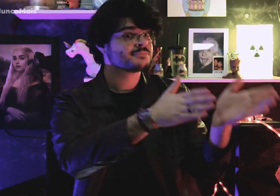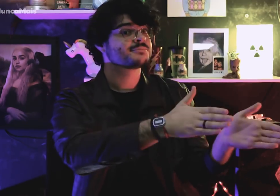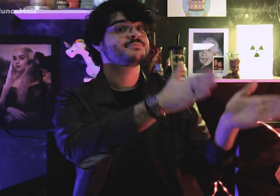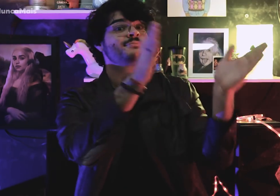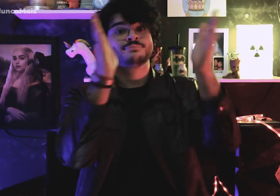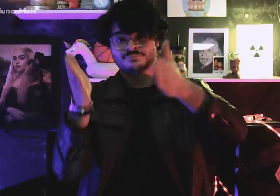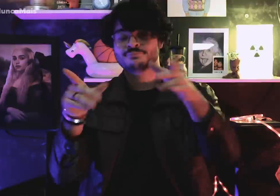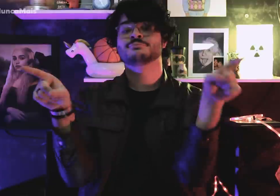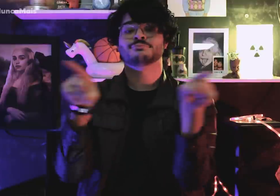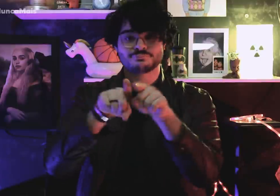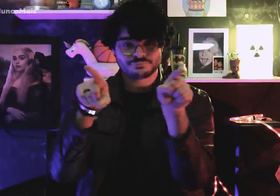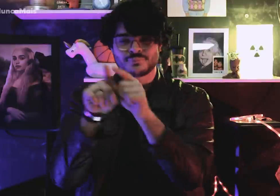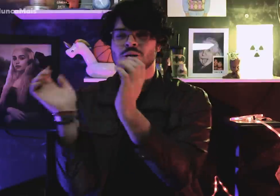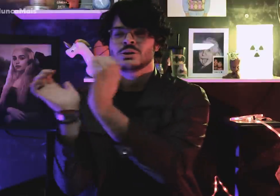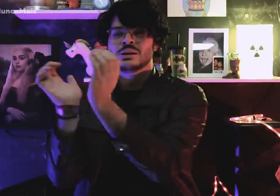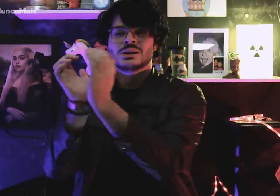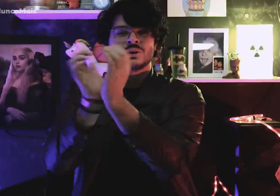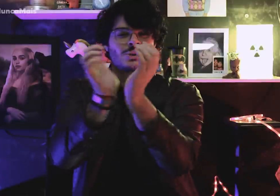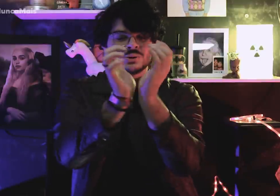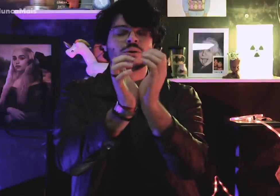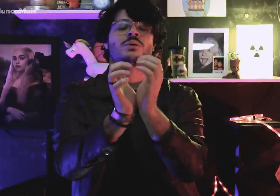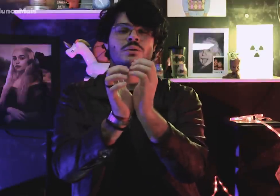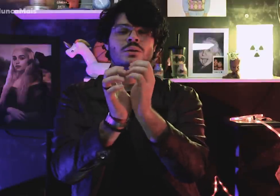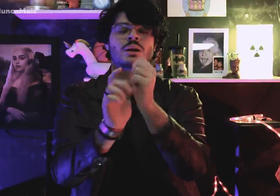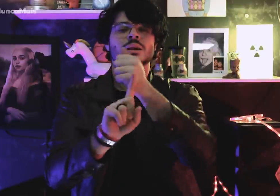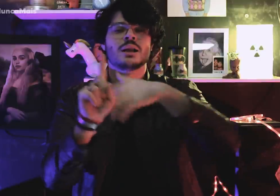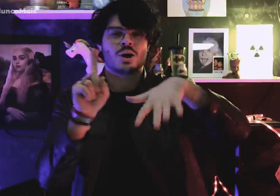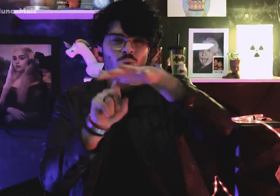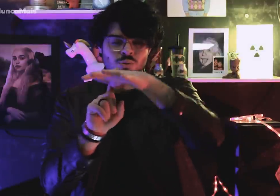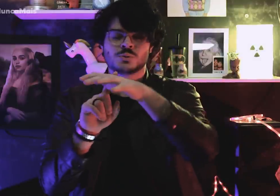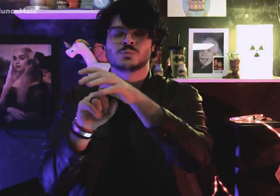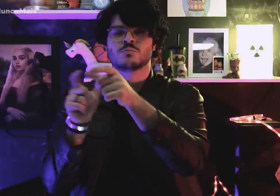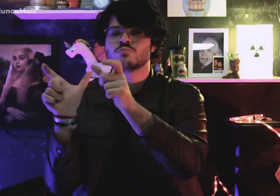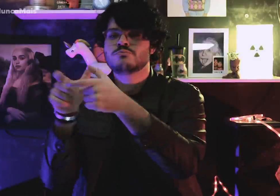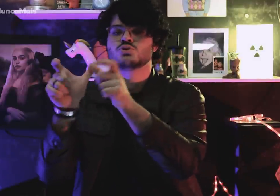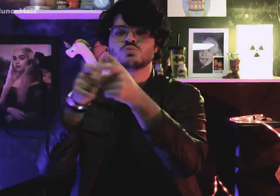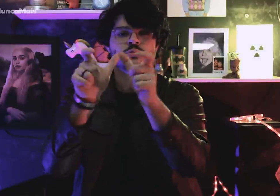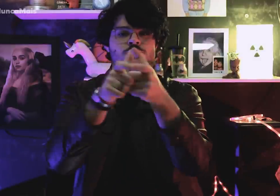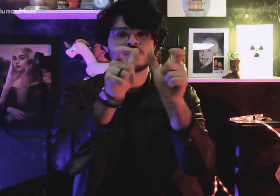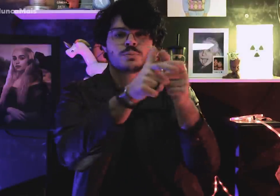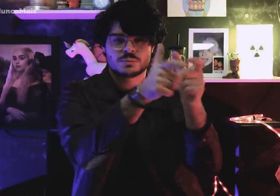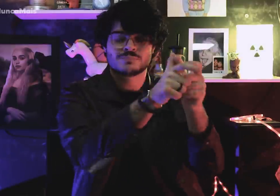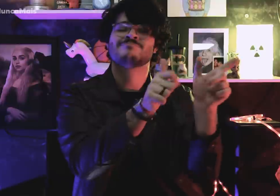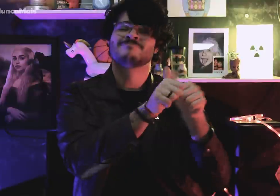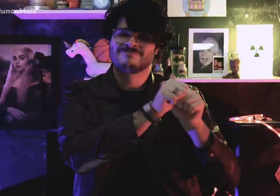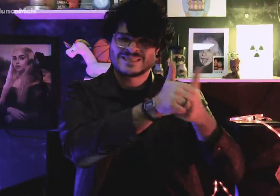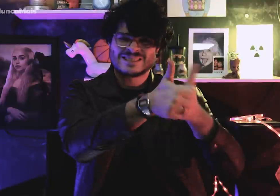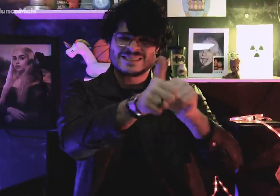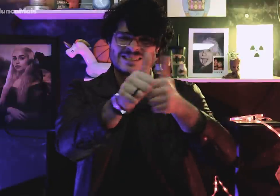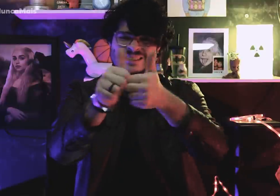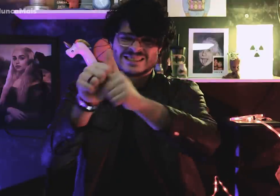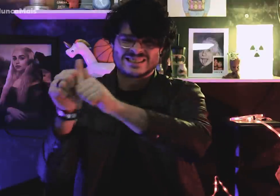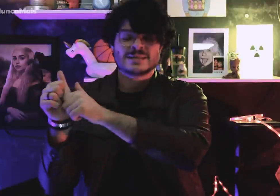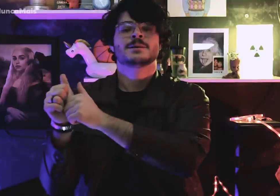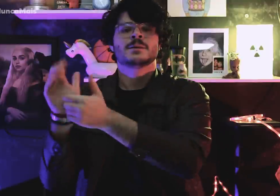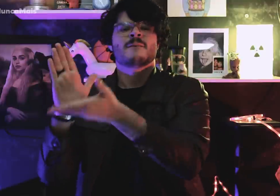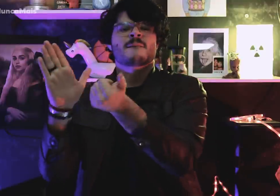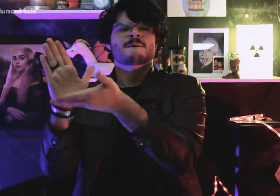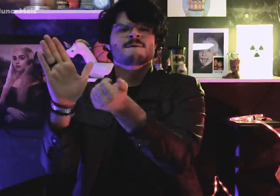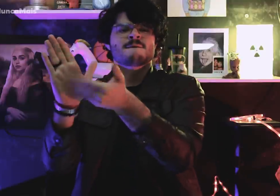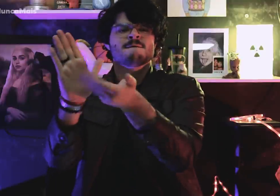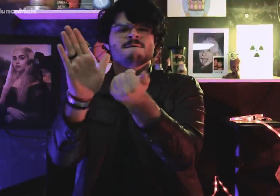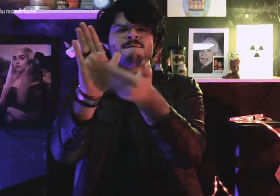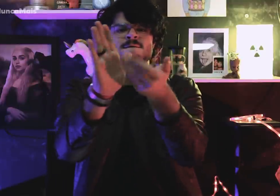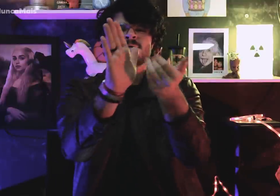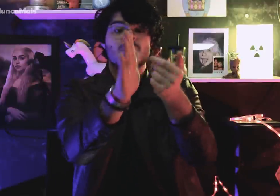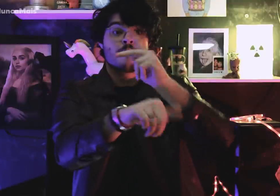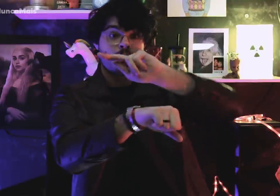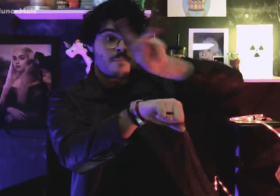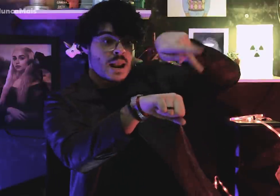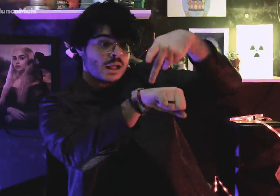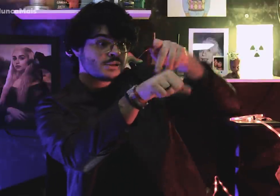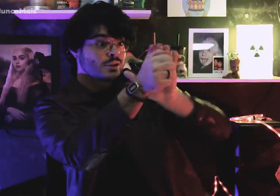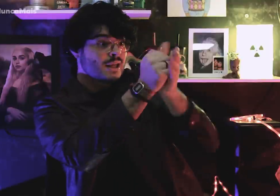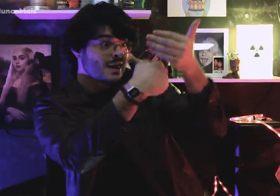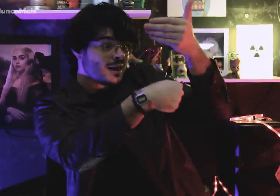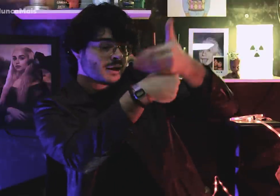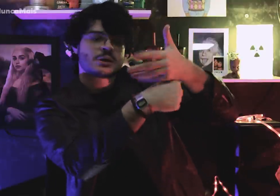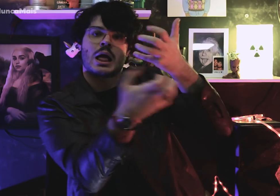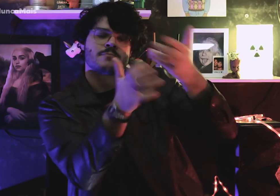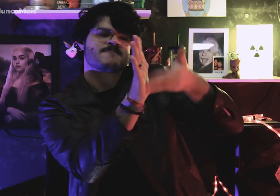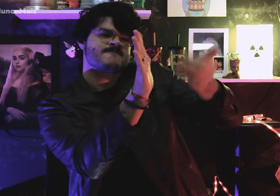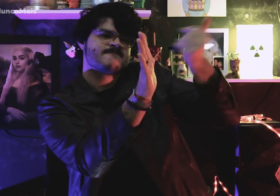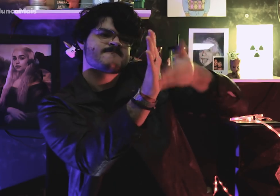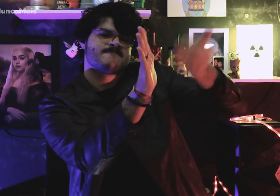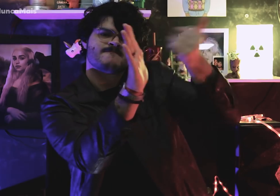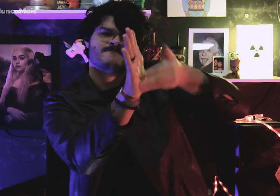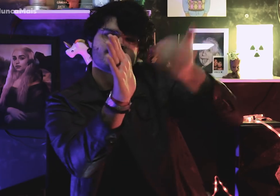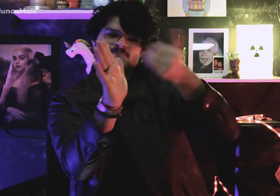a fascist country, despises their minorities, like